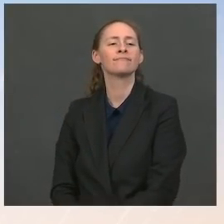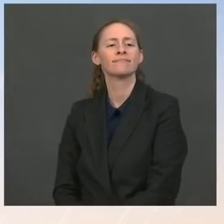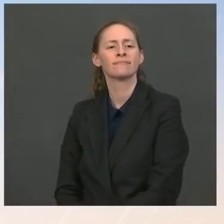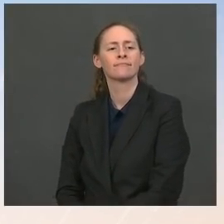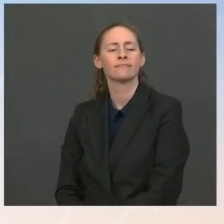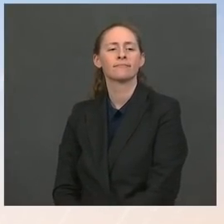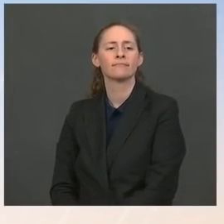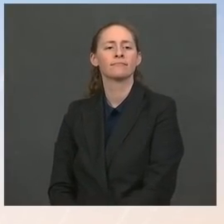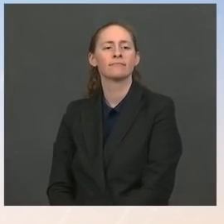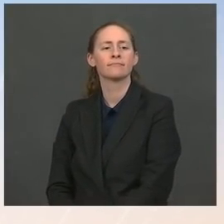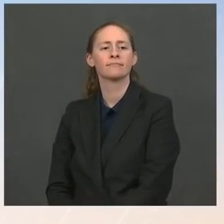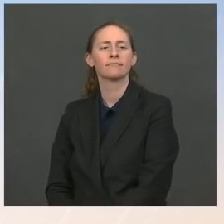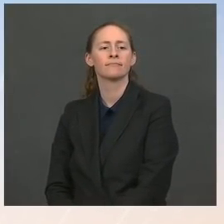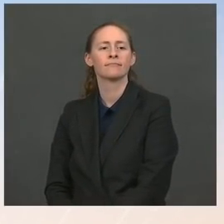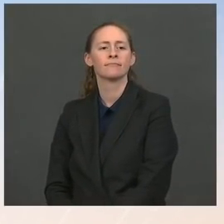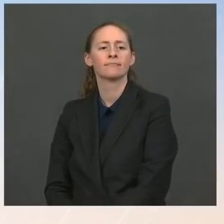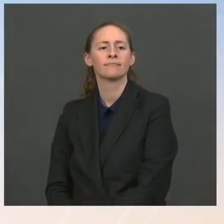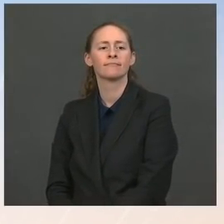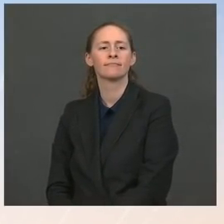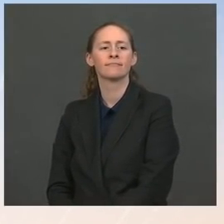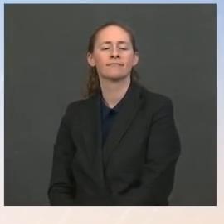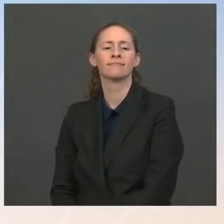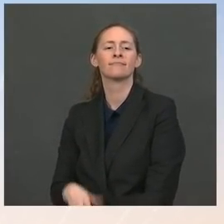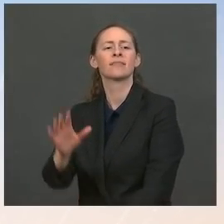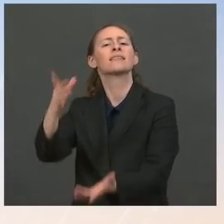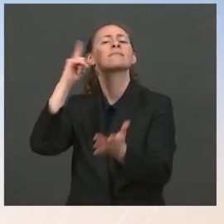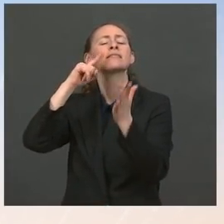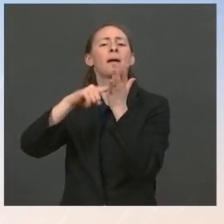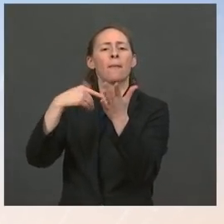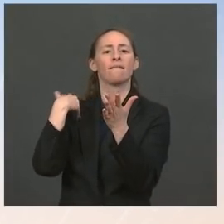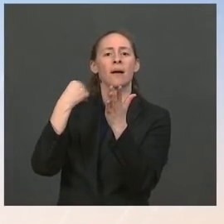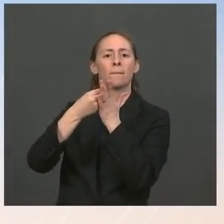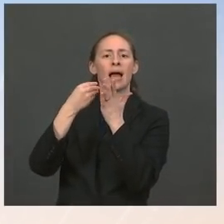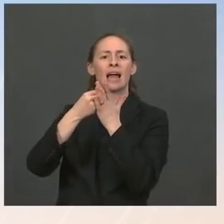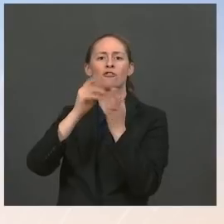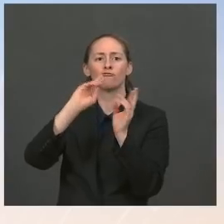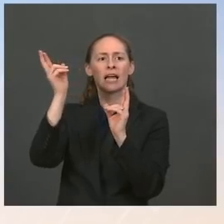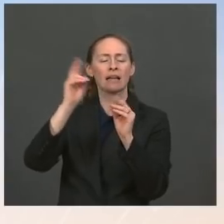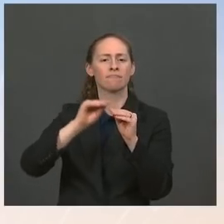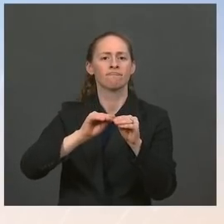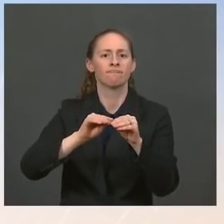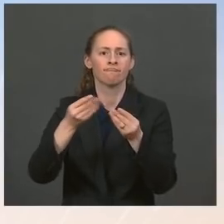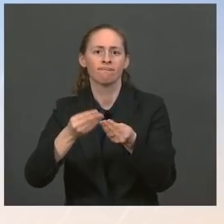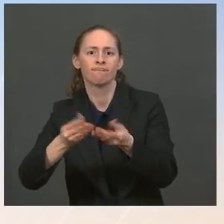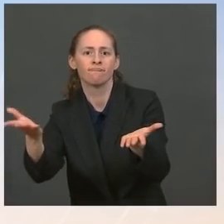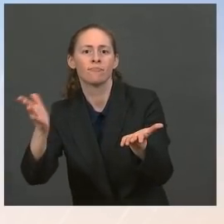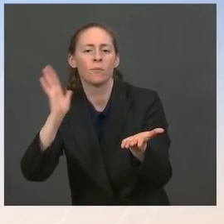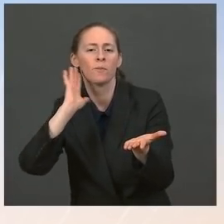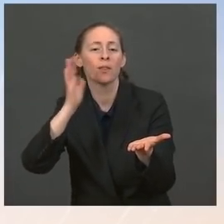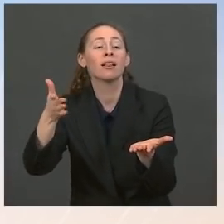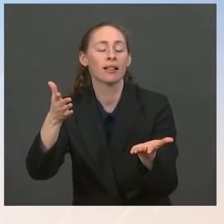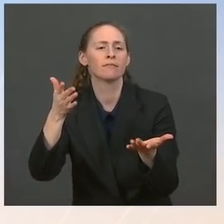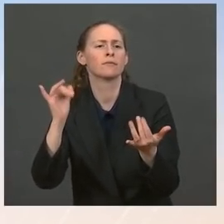Sometimes you add lanes to a road, you just get that many more cars, and you're no better off in terms of congestion or pollution.